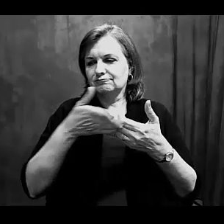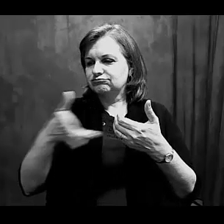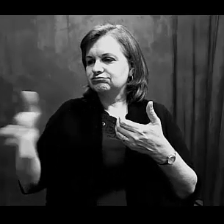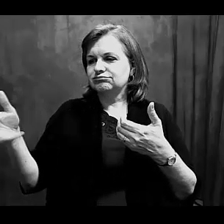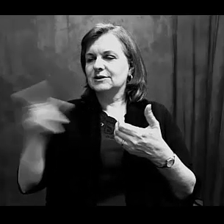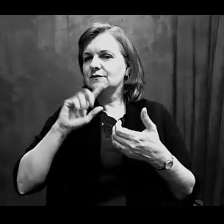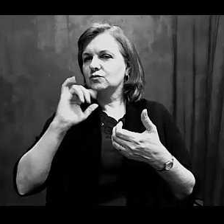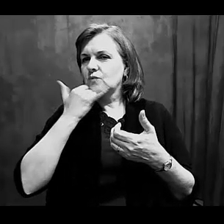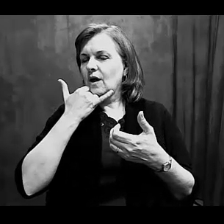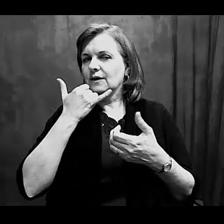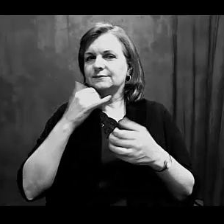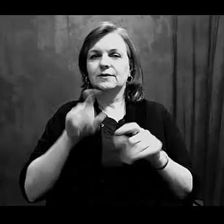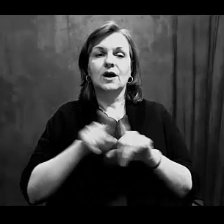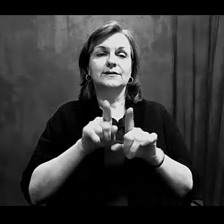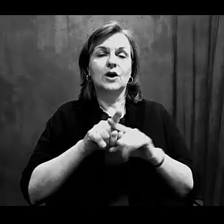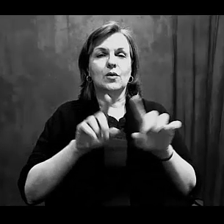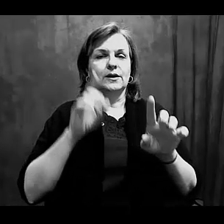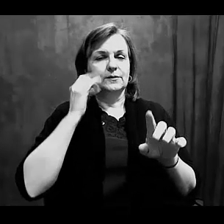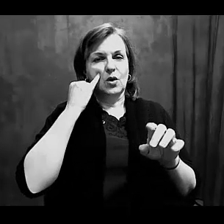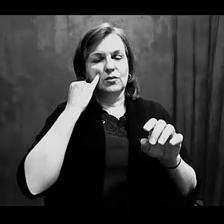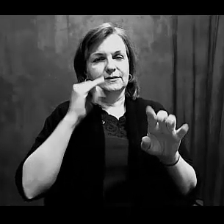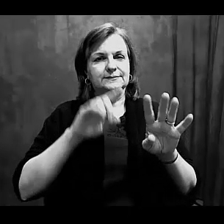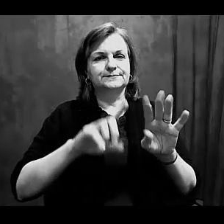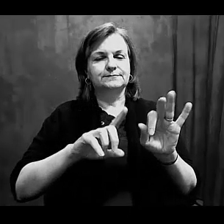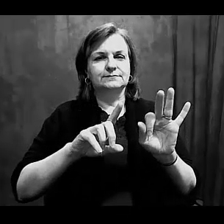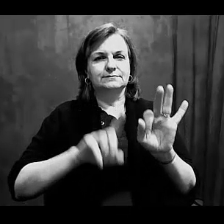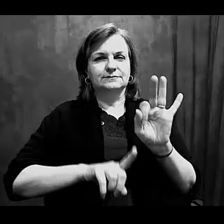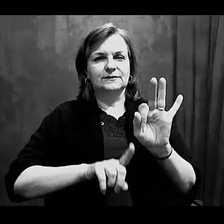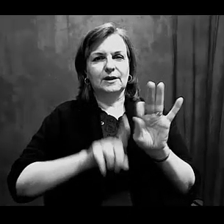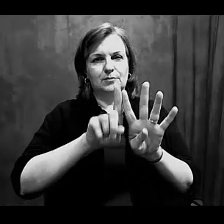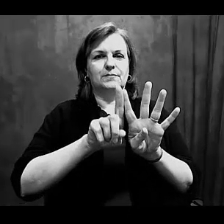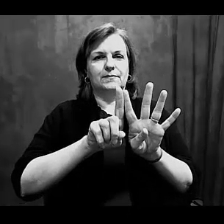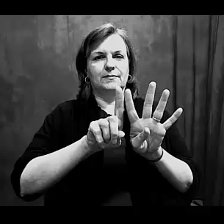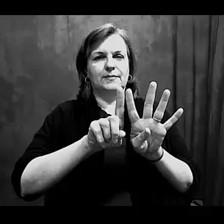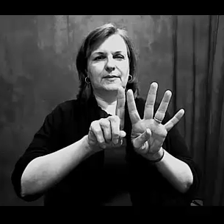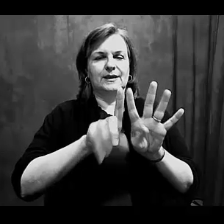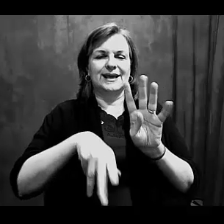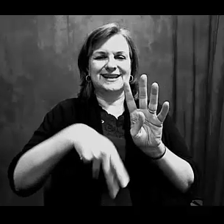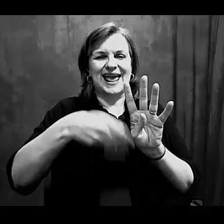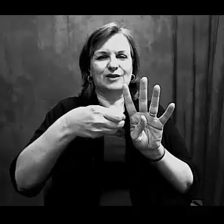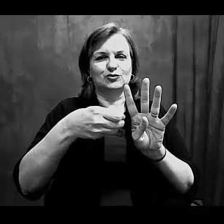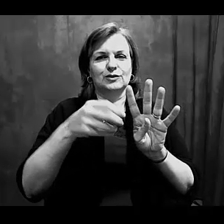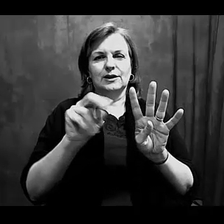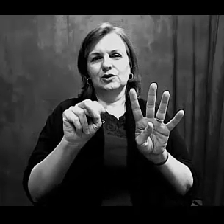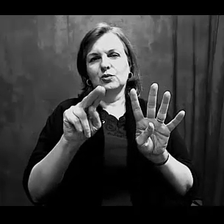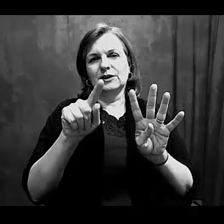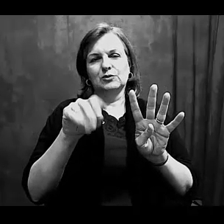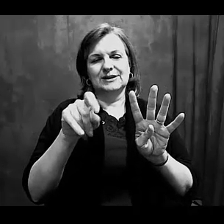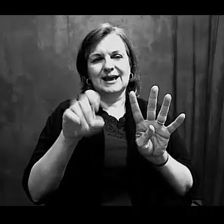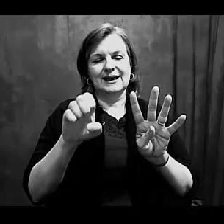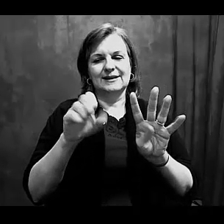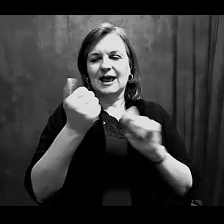an insertion is the same way if I stick an extra nucleotide in here